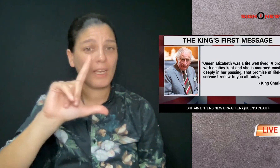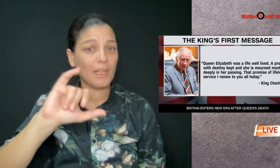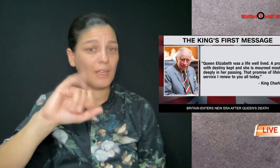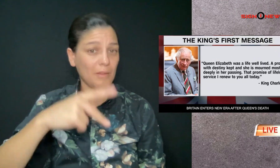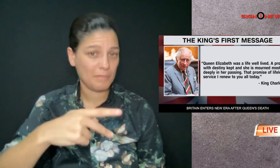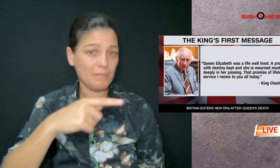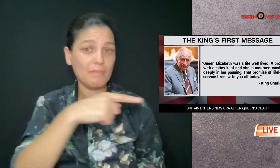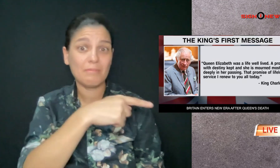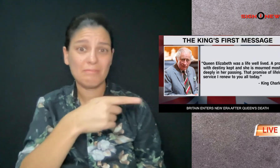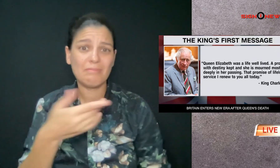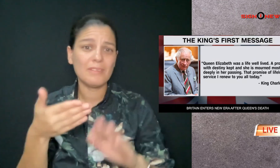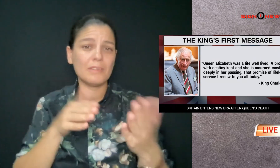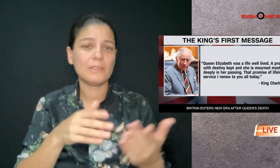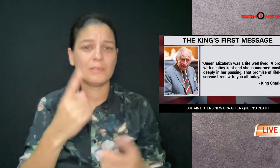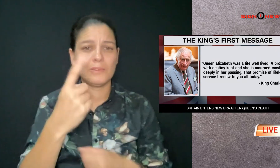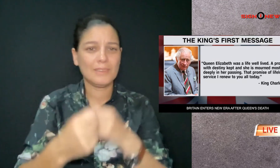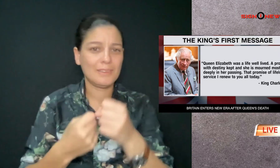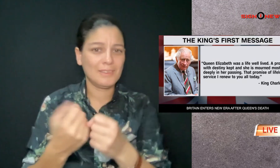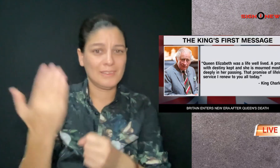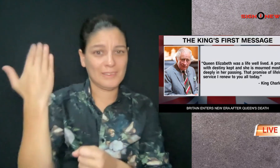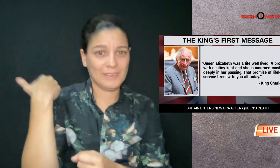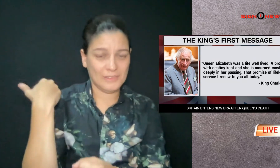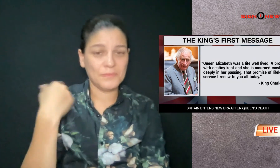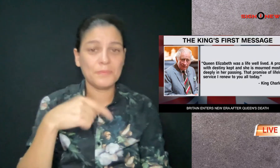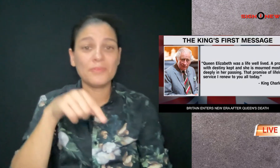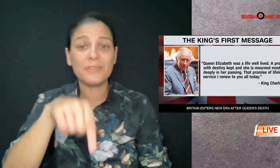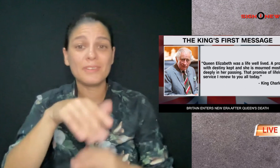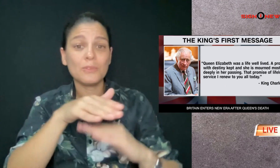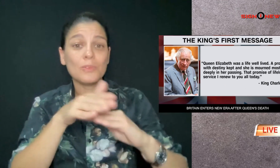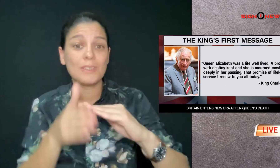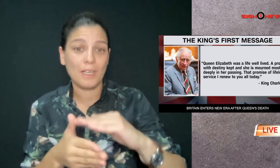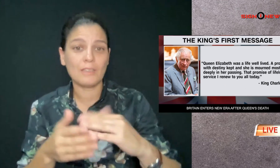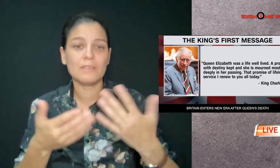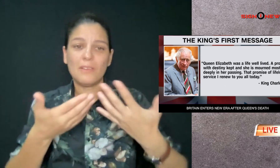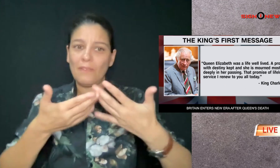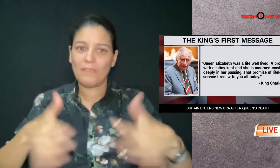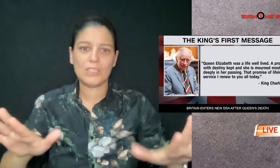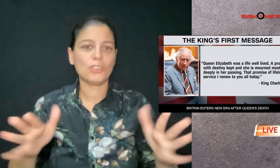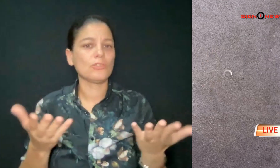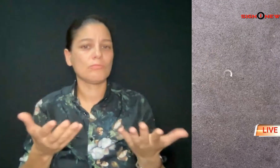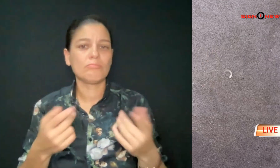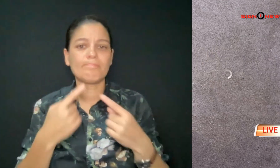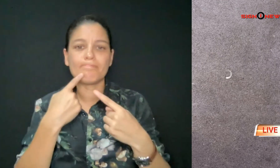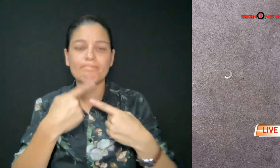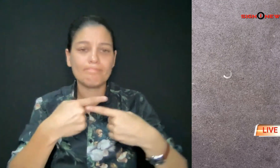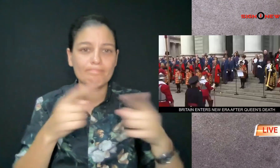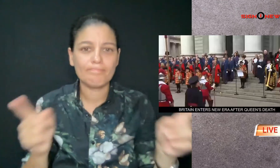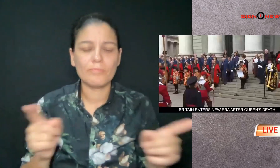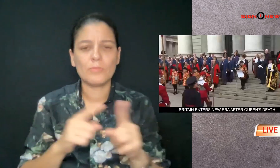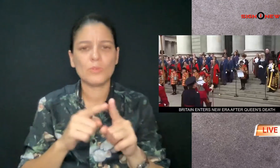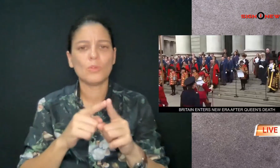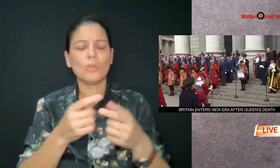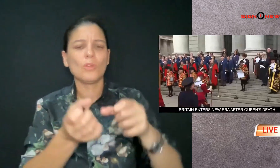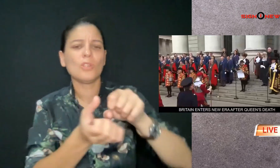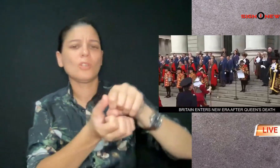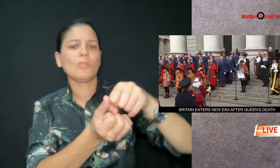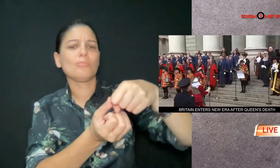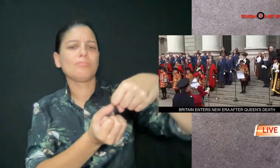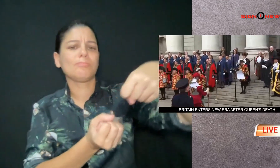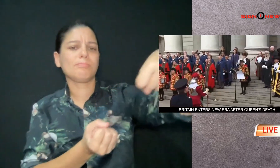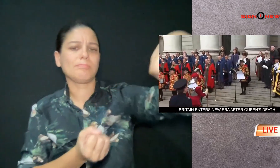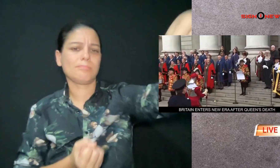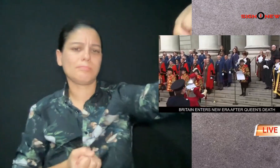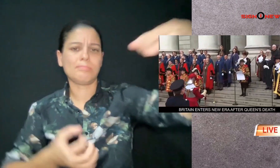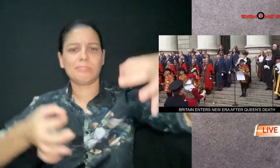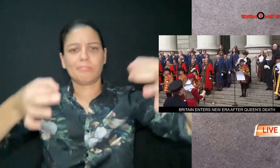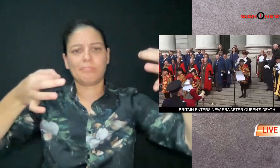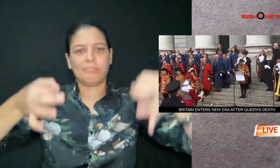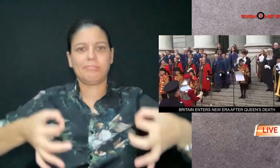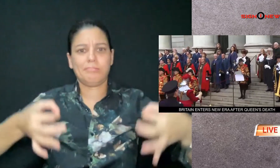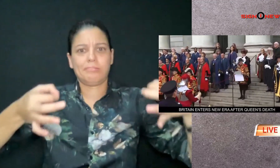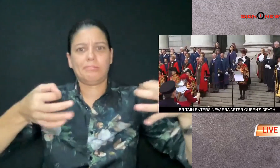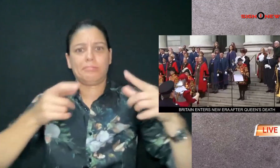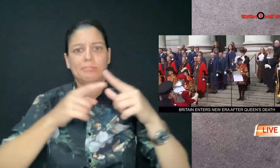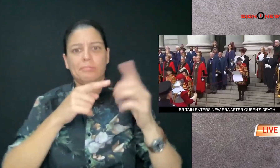who died last year the weekend wrapped up with official proclamations of King Charles